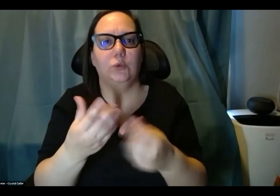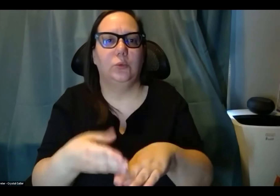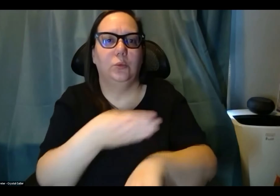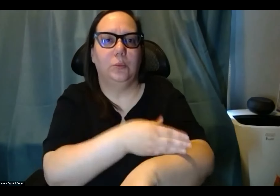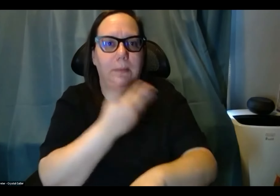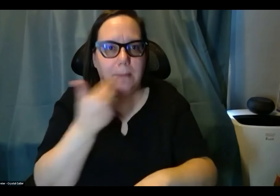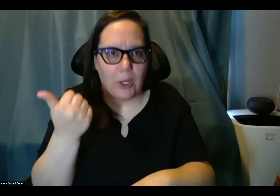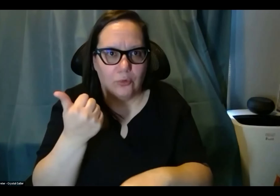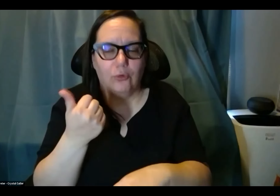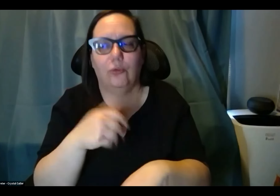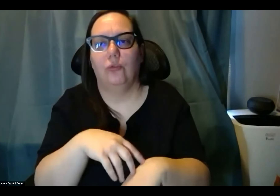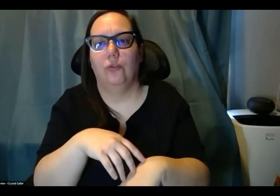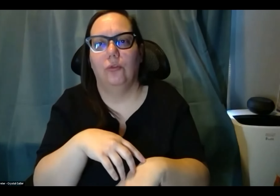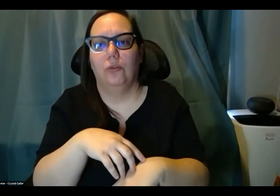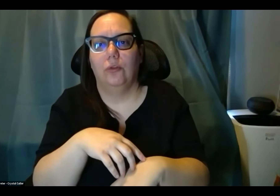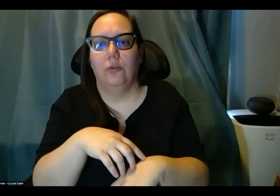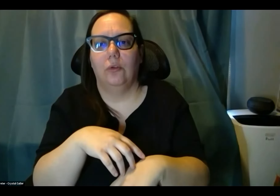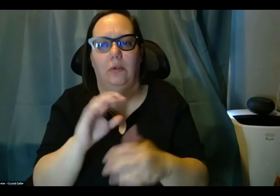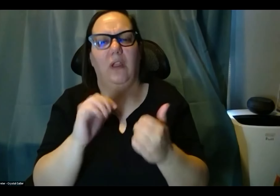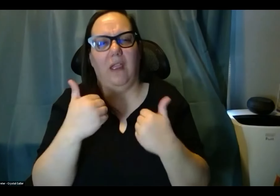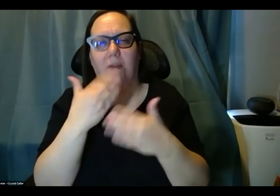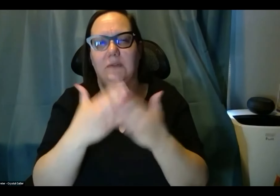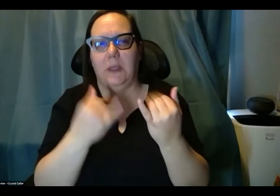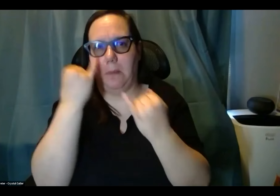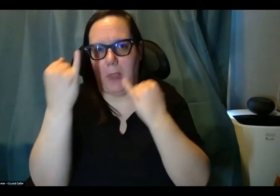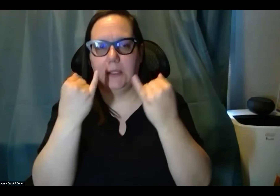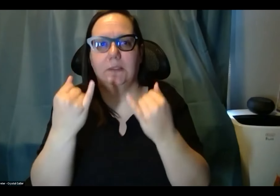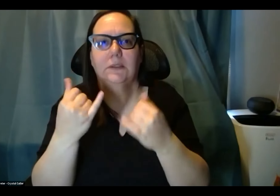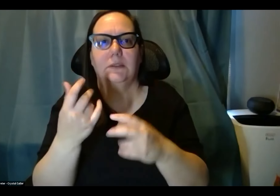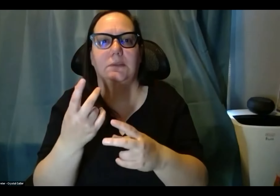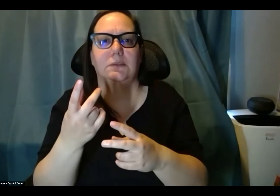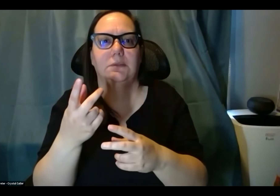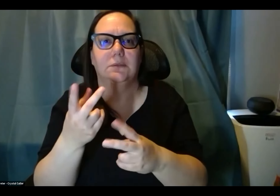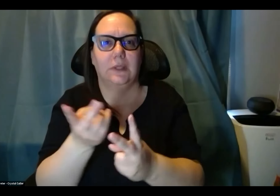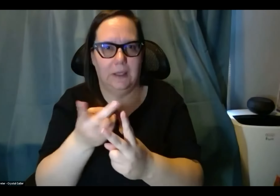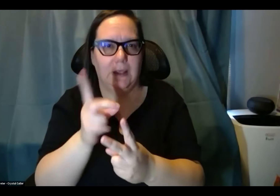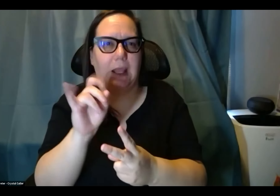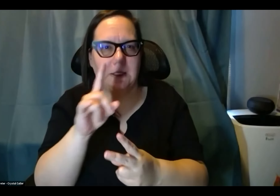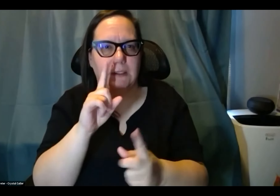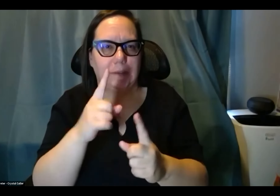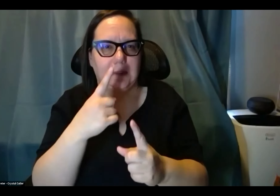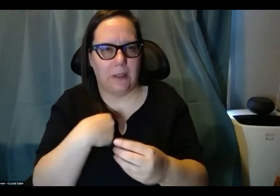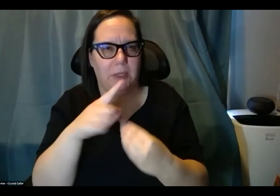ideas, they have talked to me about the town hall that was hosted and a little, some of